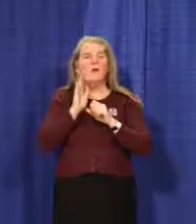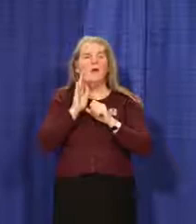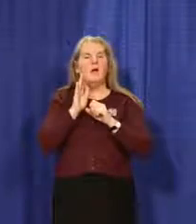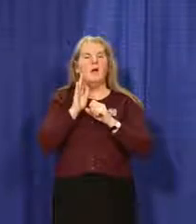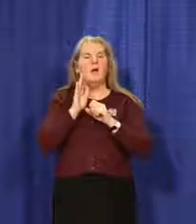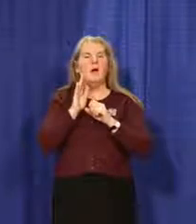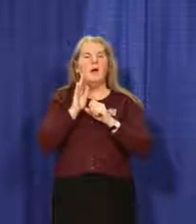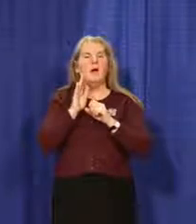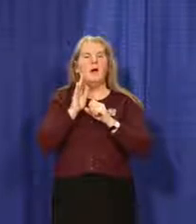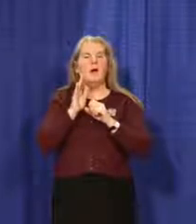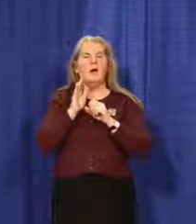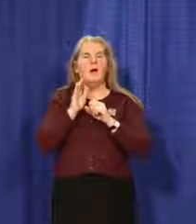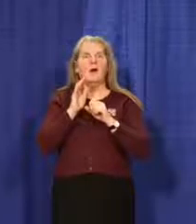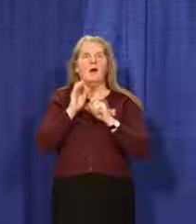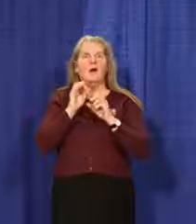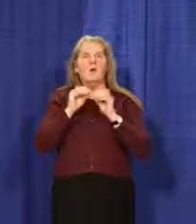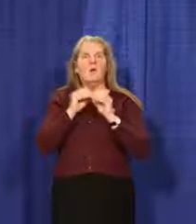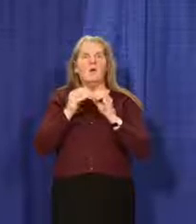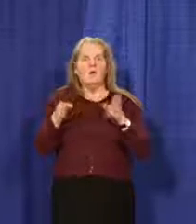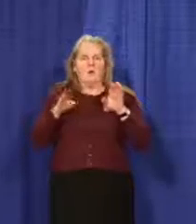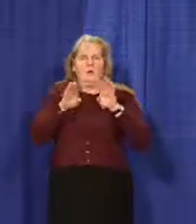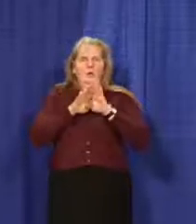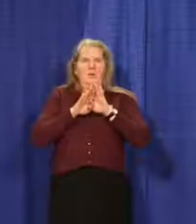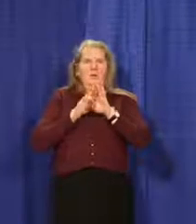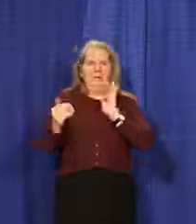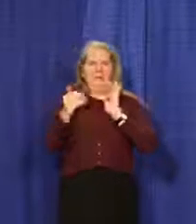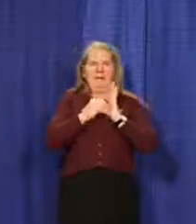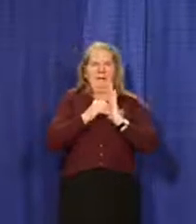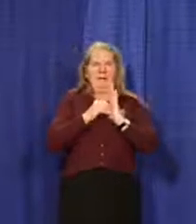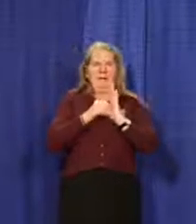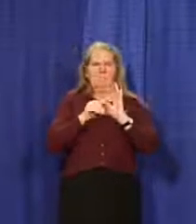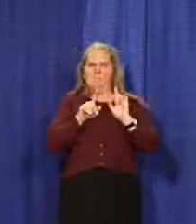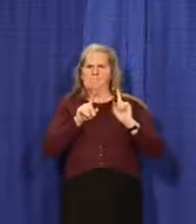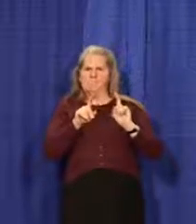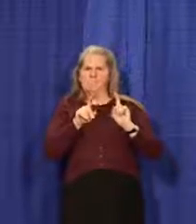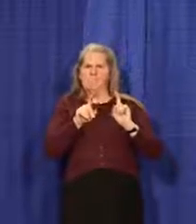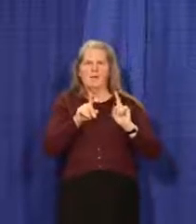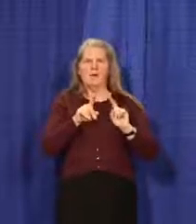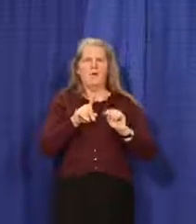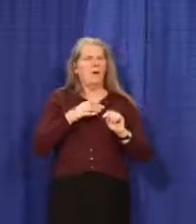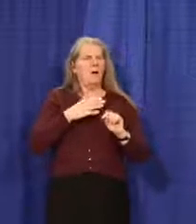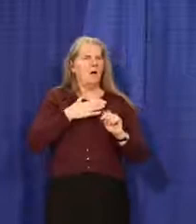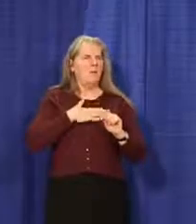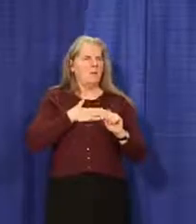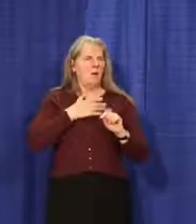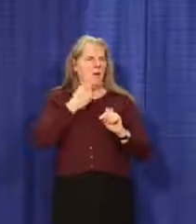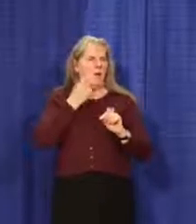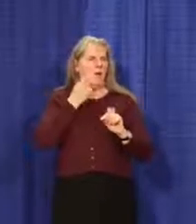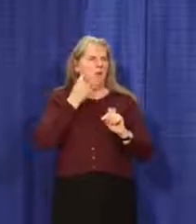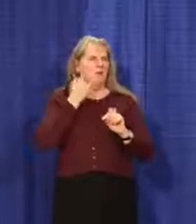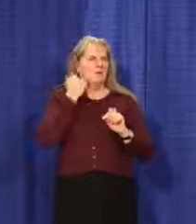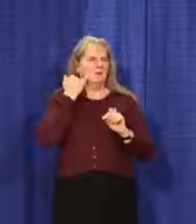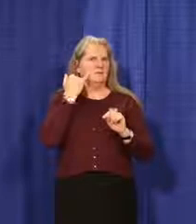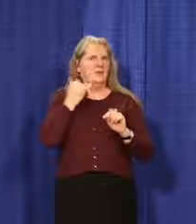put us back towards heavier restrictions. I understand the plan that we would go back in the event of an